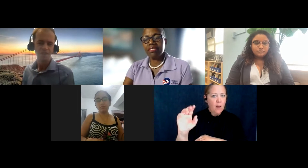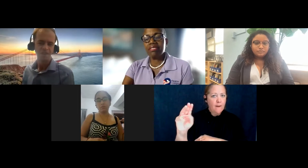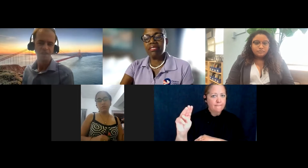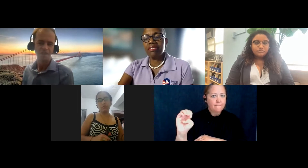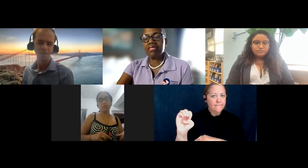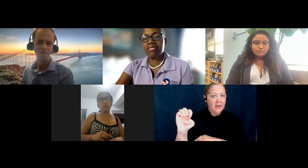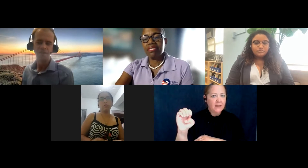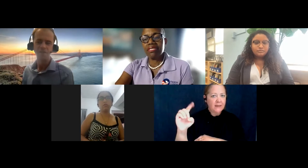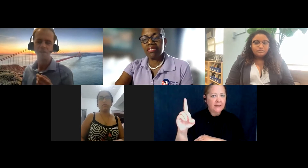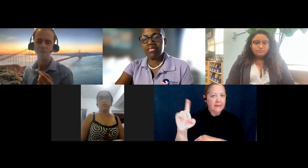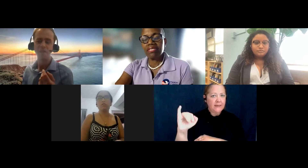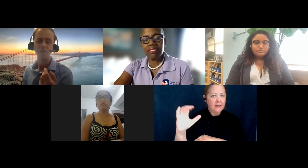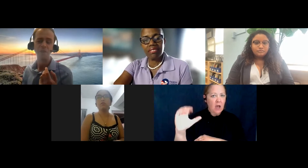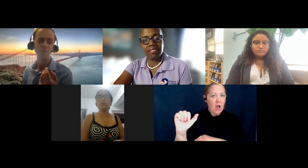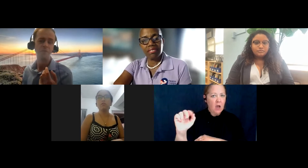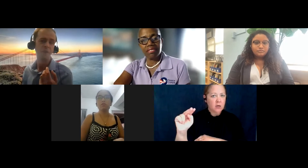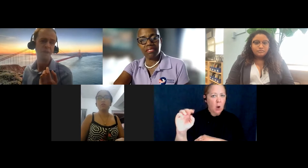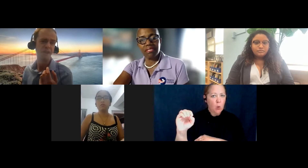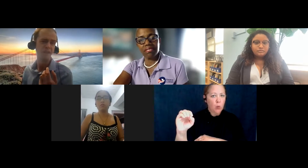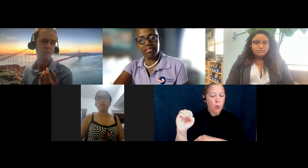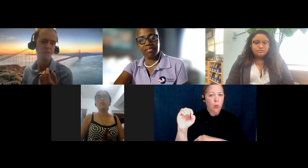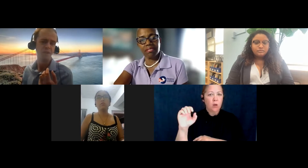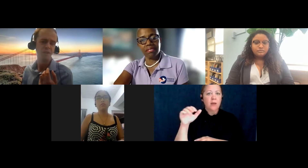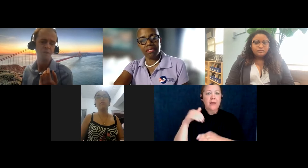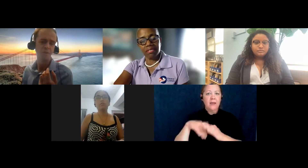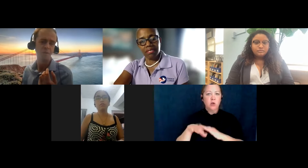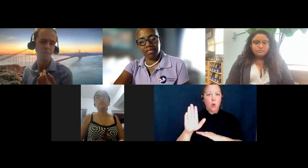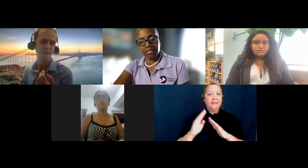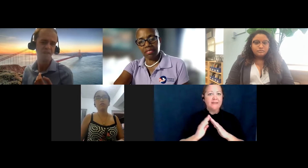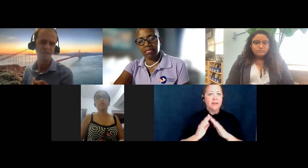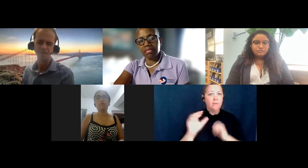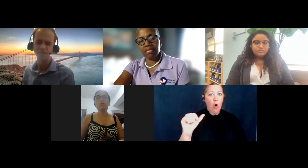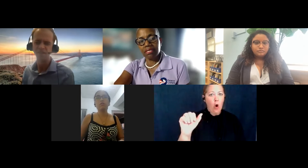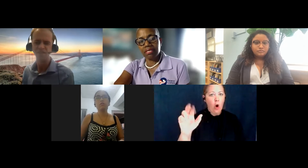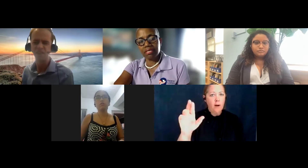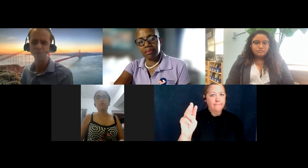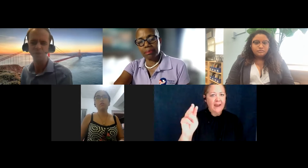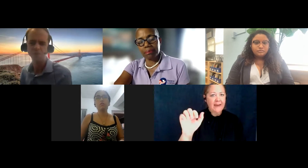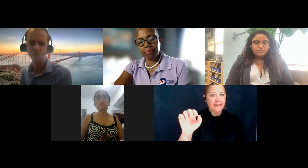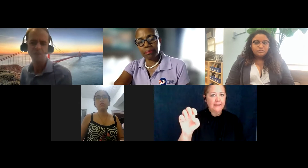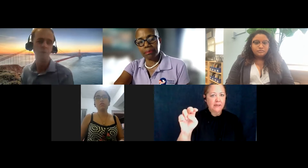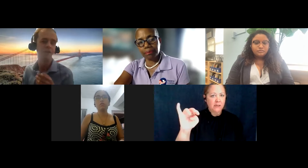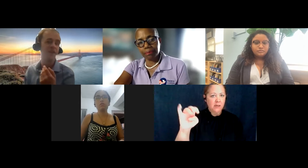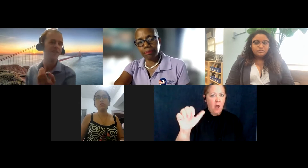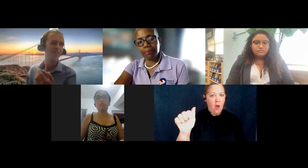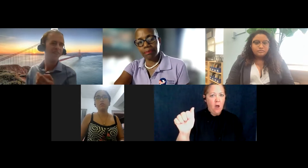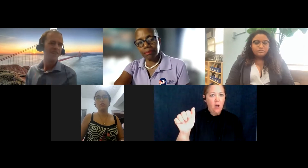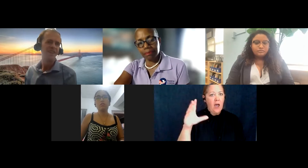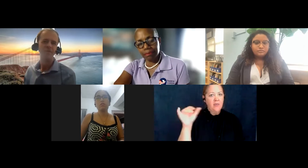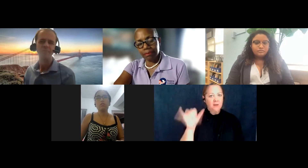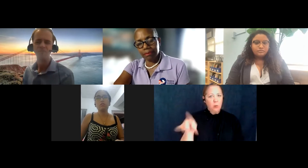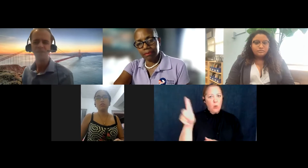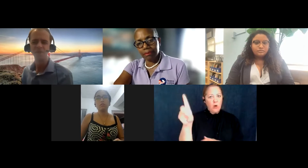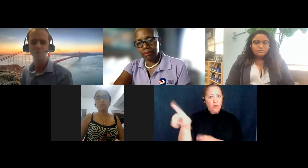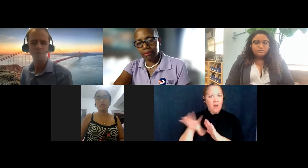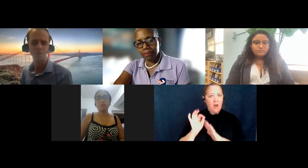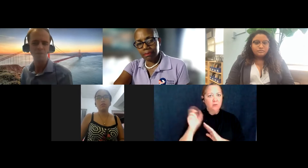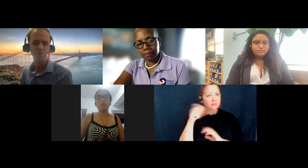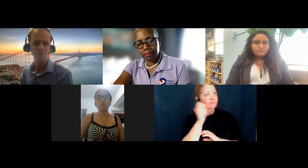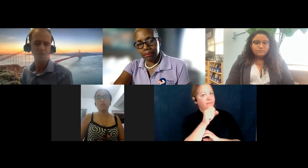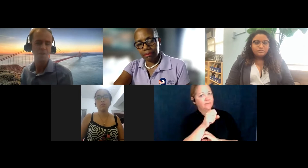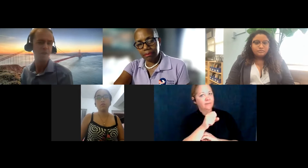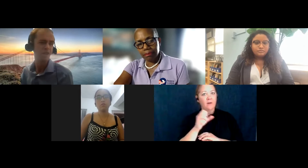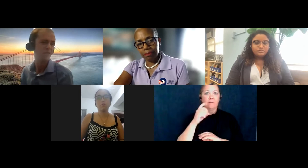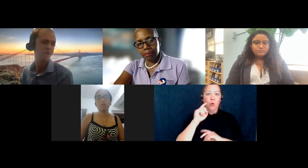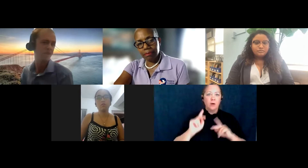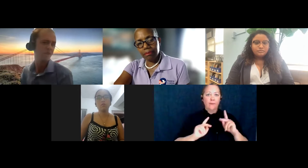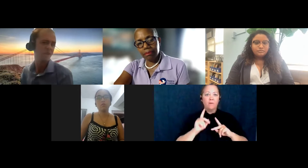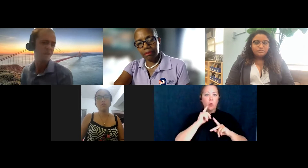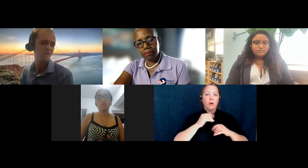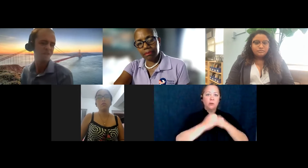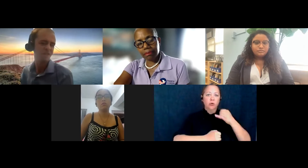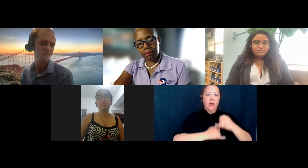in your city. That was where you found it. For international folks looking for opportunities,